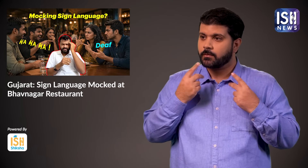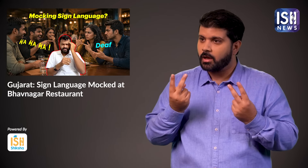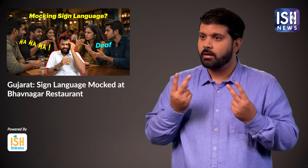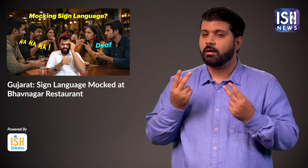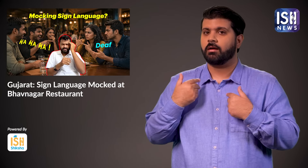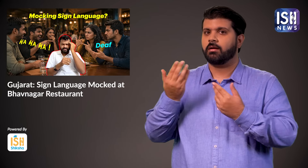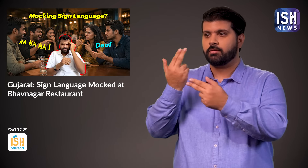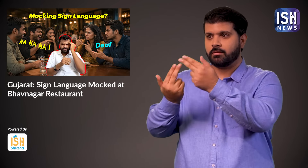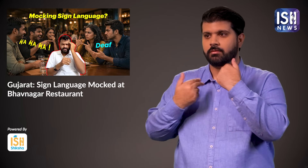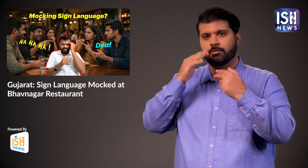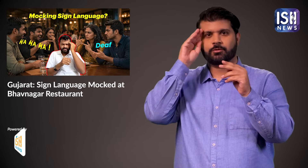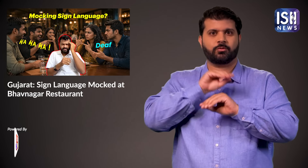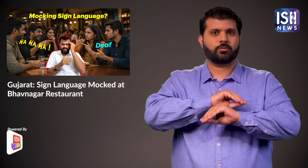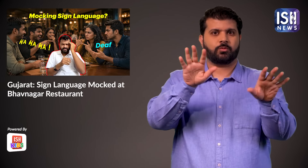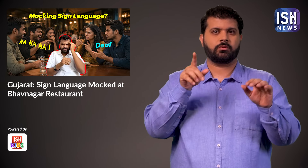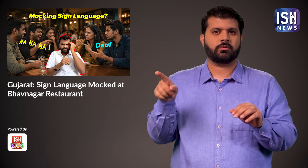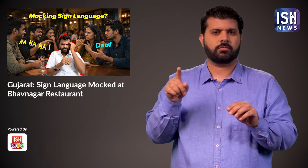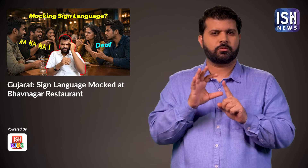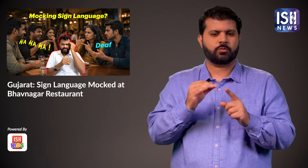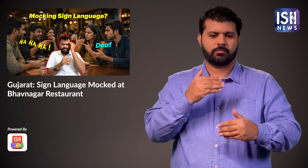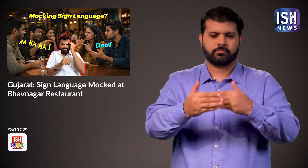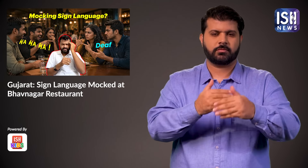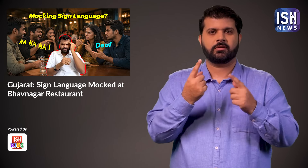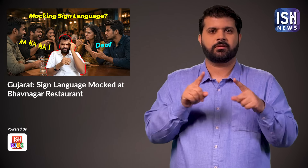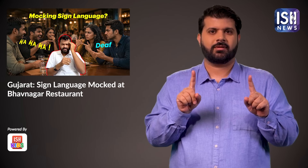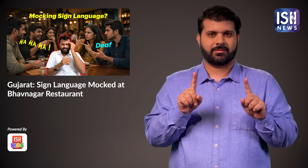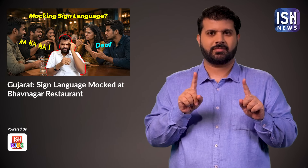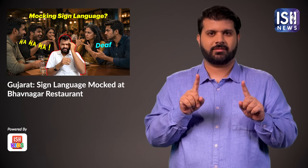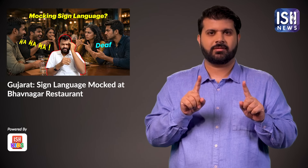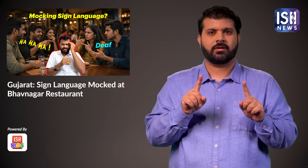I was surprised when Manan shared this. I wanted to share how he dealt with the incident correctly.